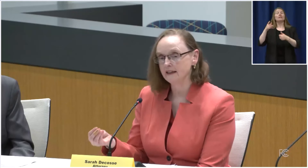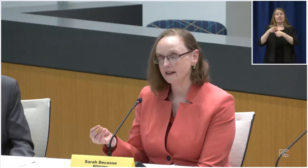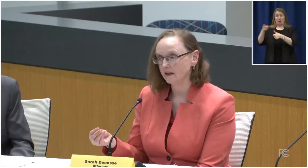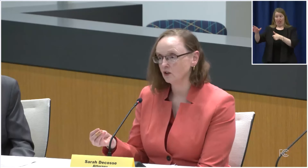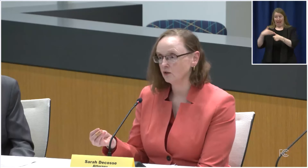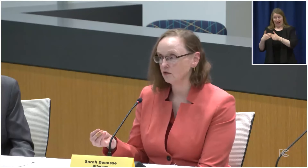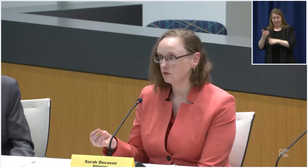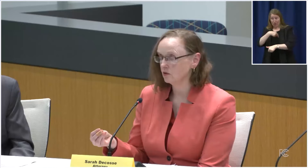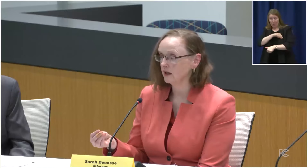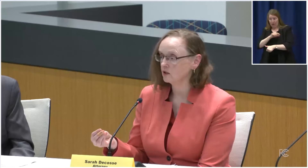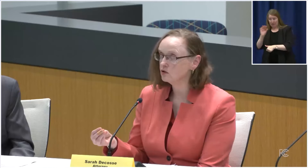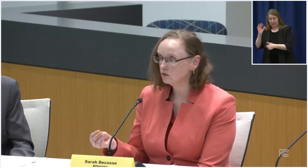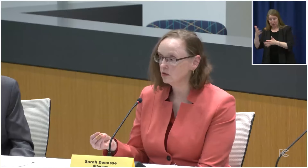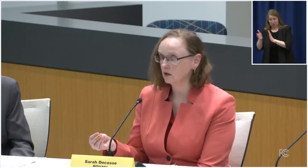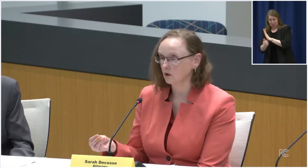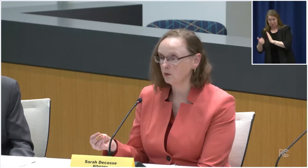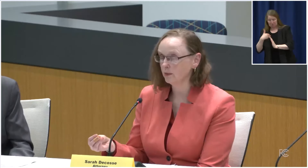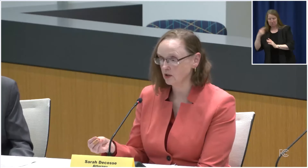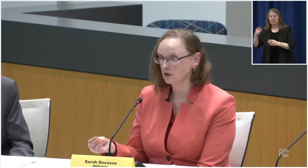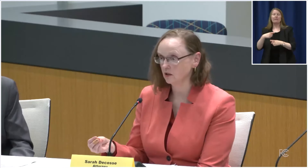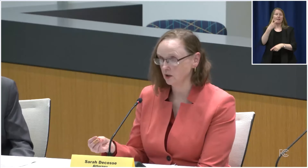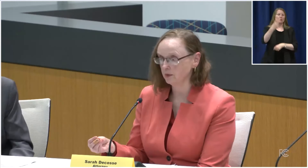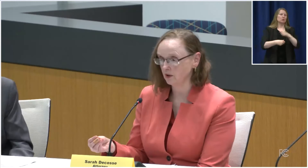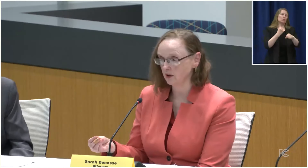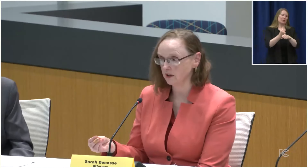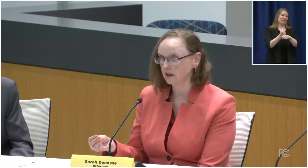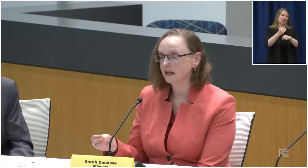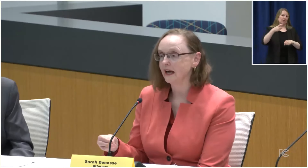AND IF SOMEONE IS HIRED FOR THE POSITION FOR WHICH THEY